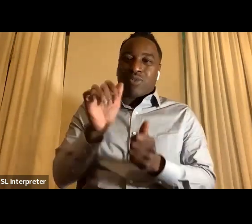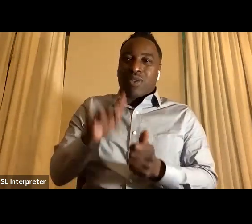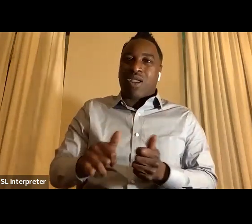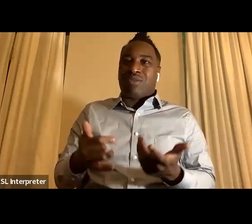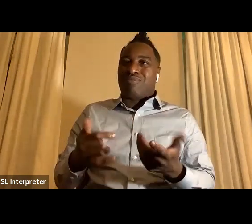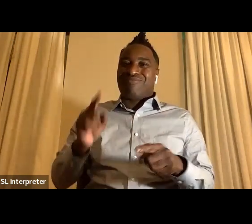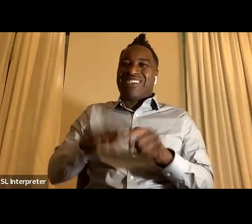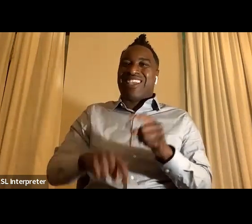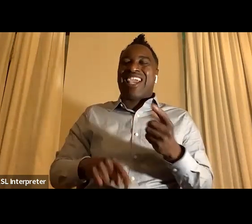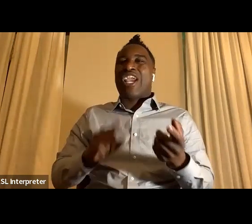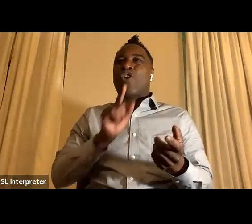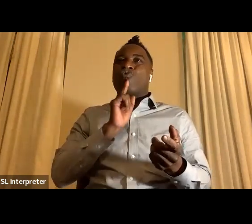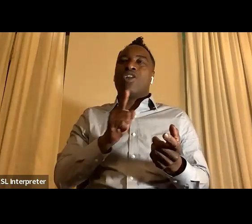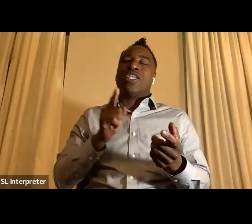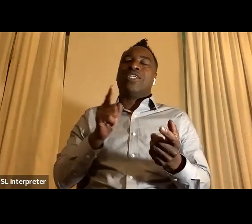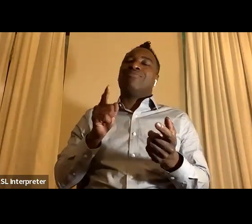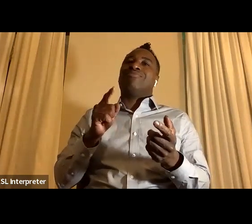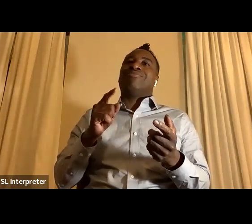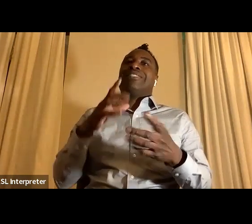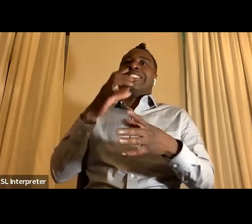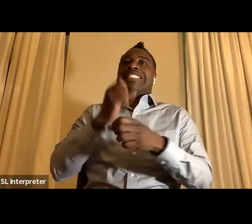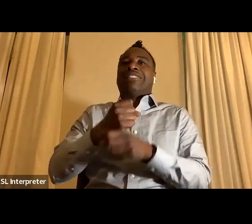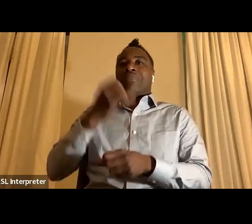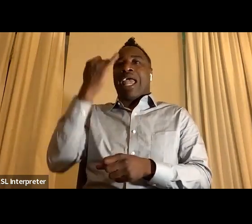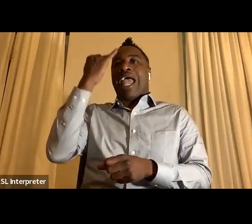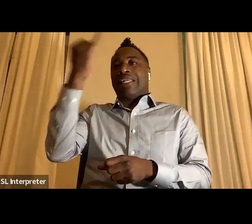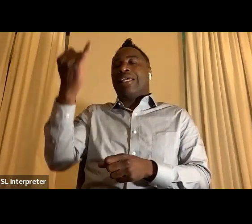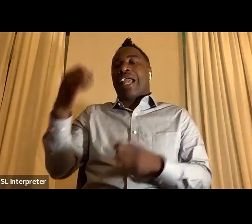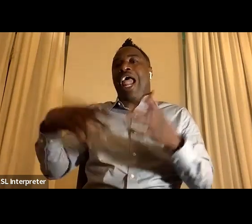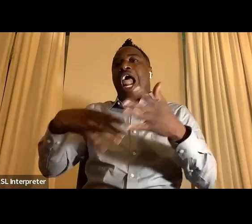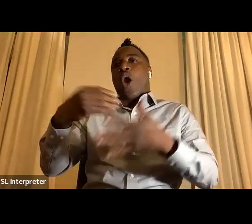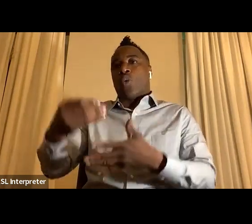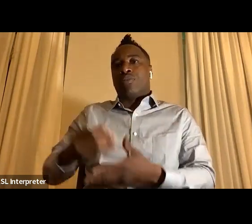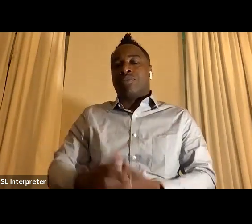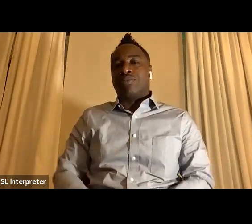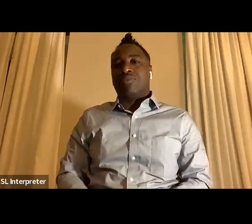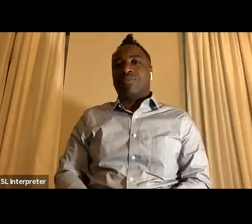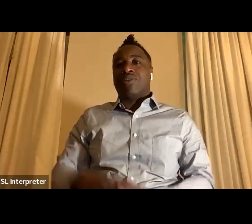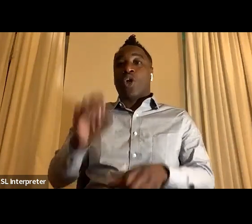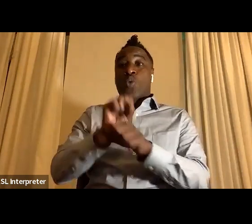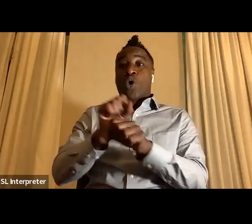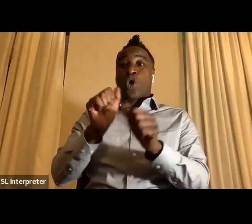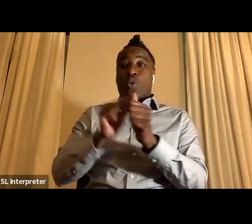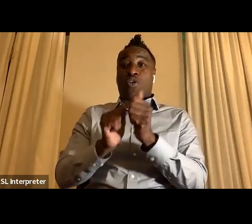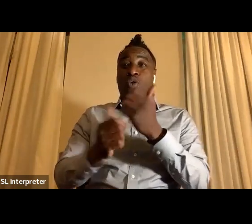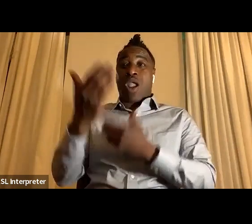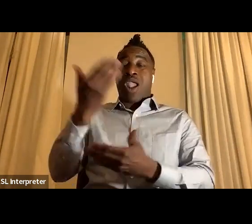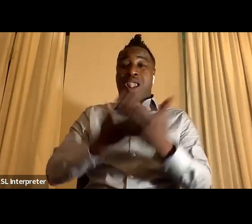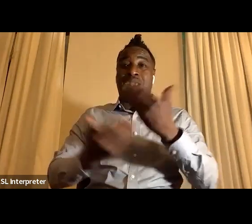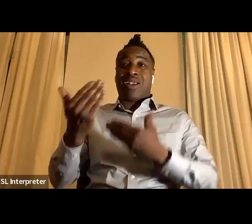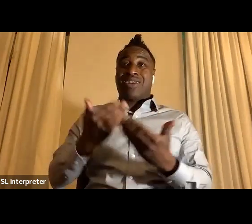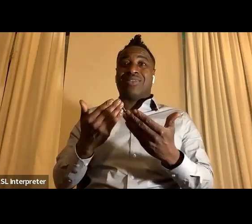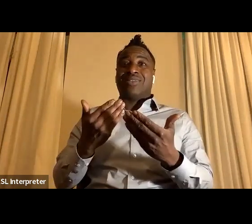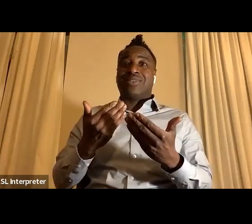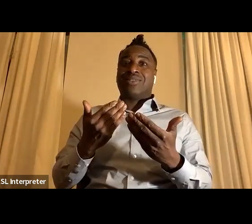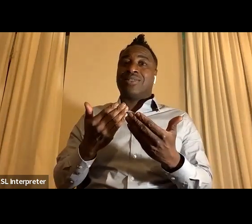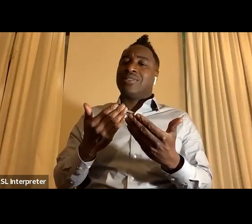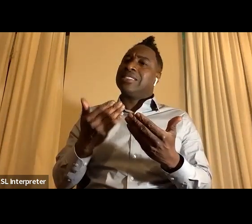then with the physical pieces I agree. I feel like working with your hands is like slow keeps virtual because it's like, yes,